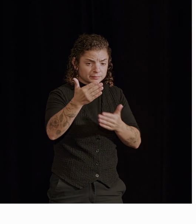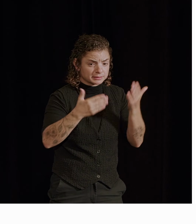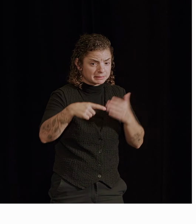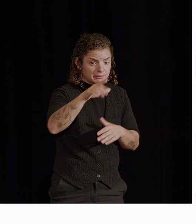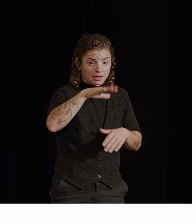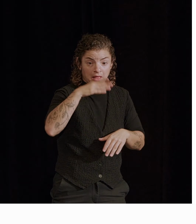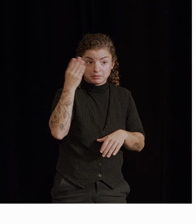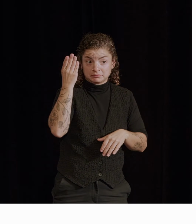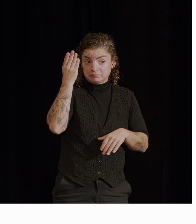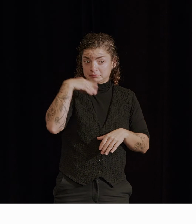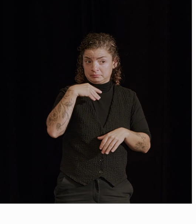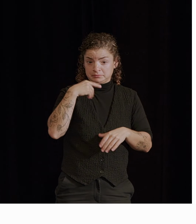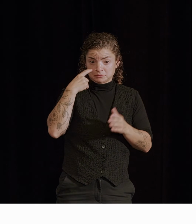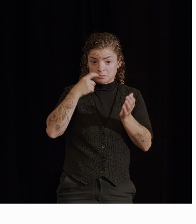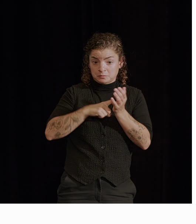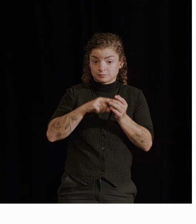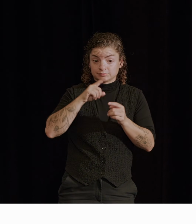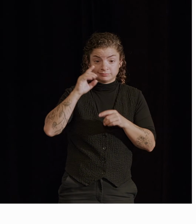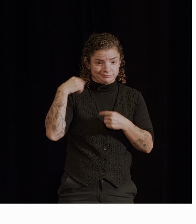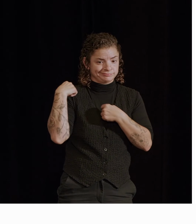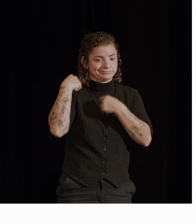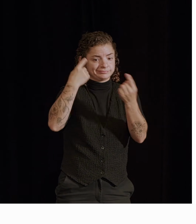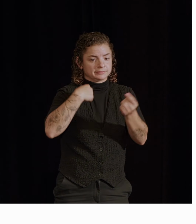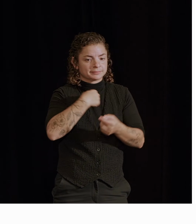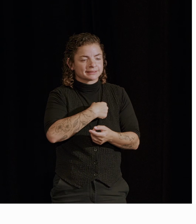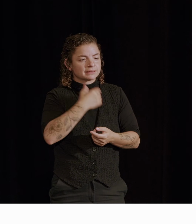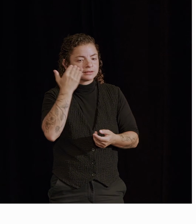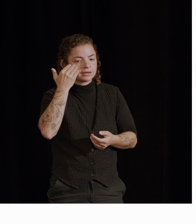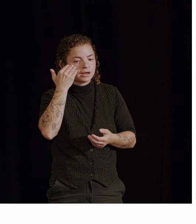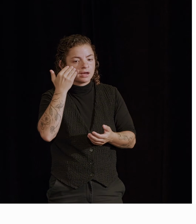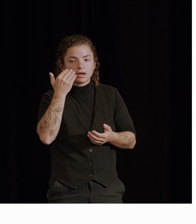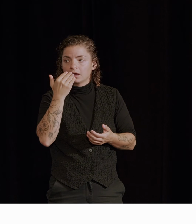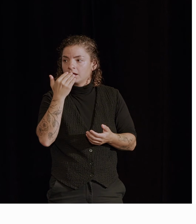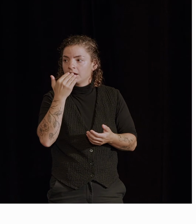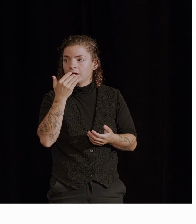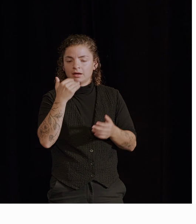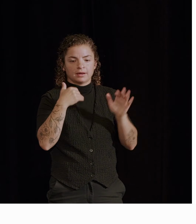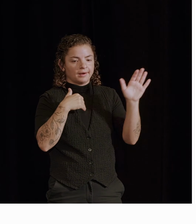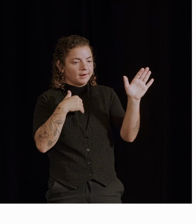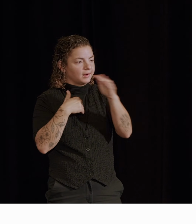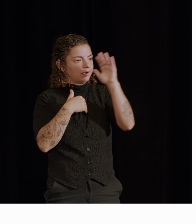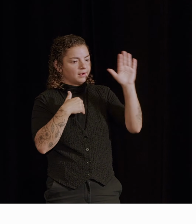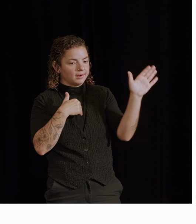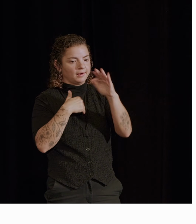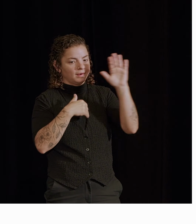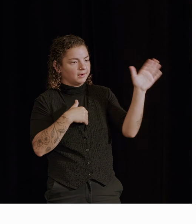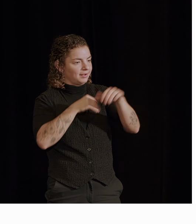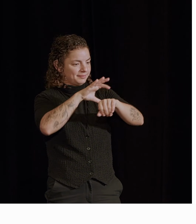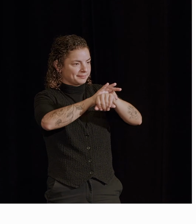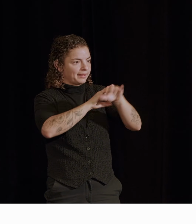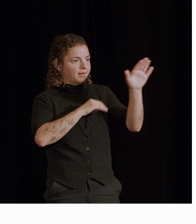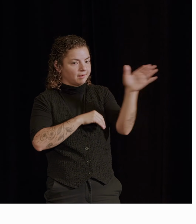with the neural band picking up my movement, indicating that I wanted to move the text,